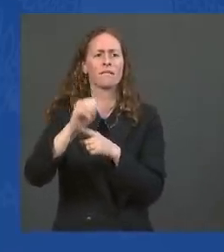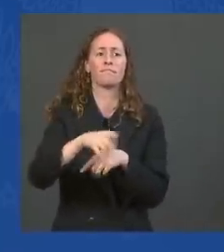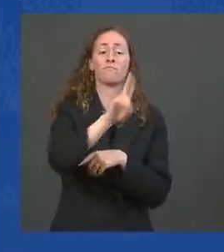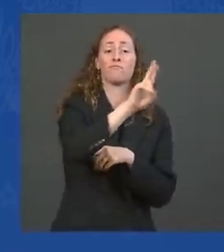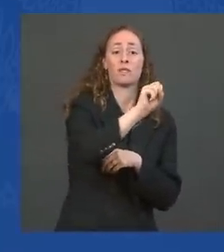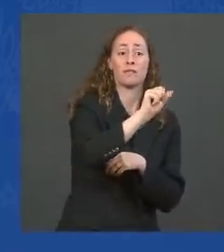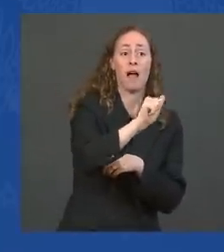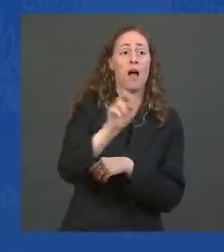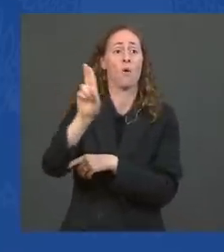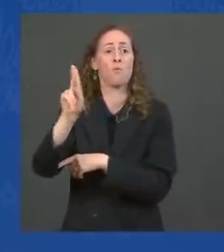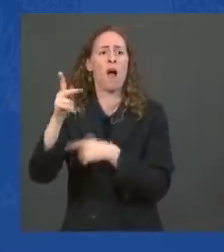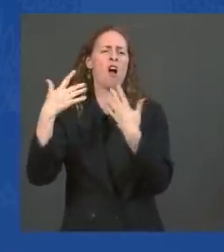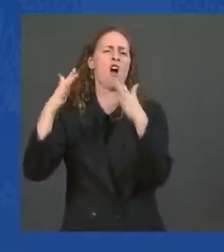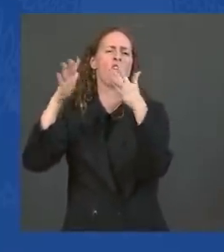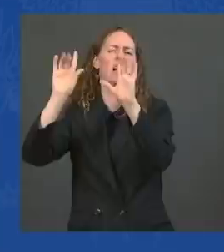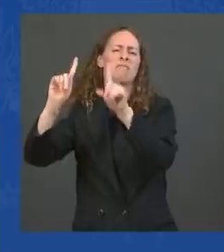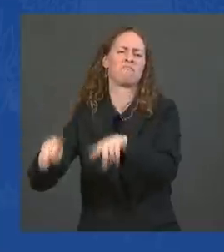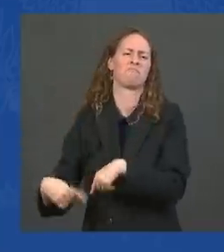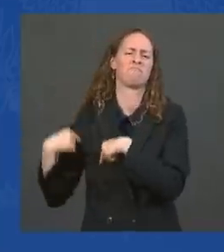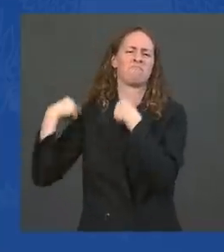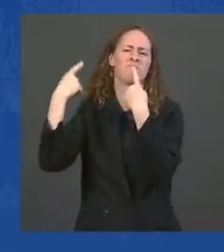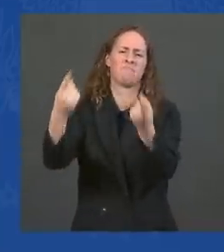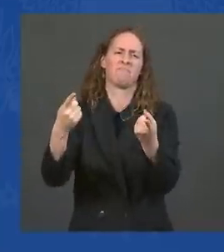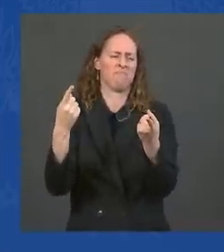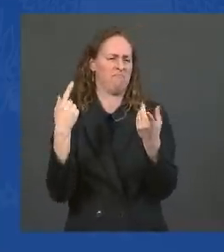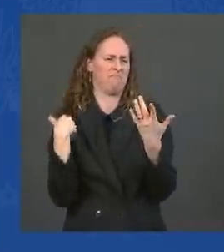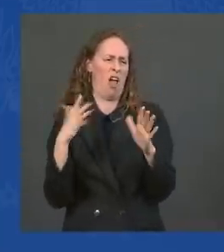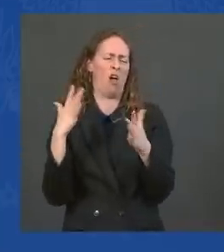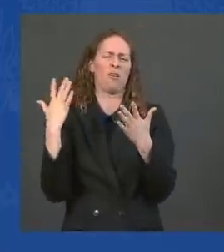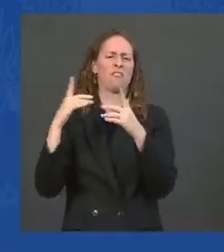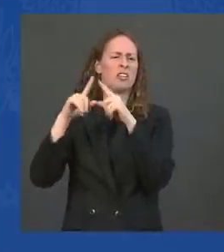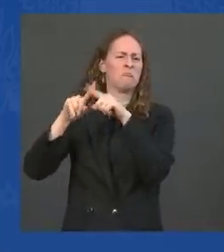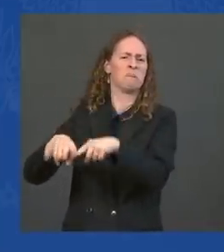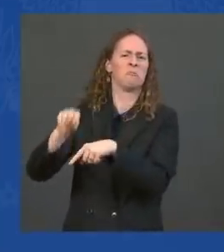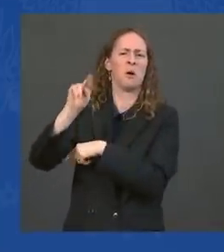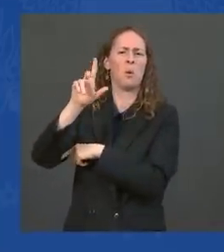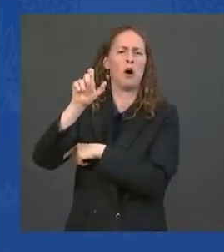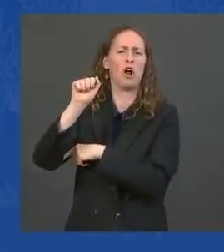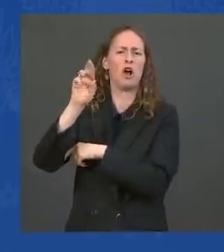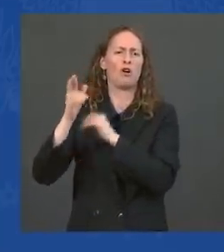I have asked Secretary Austin and the Department of Defense to lead this effort for the U.S. government